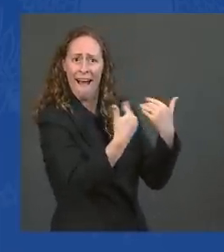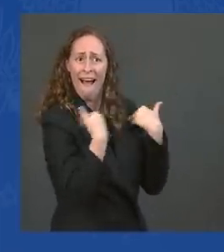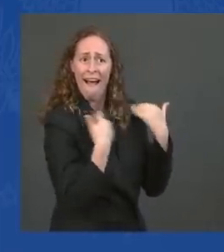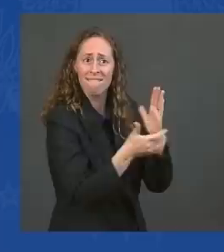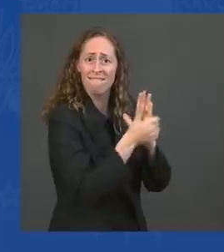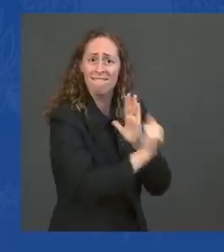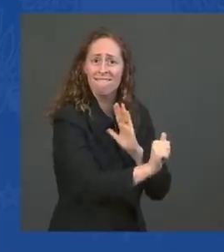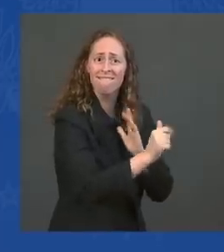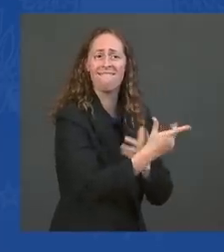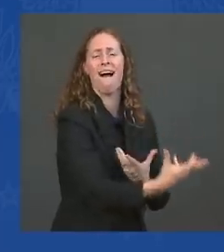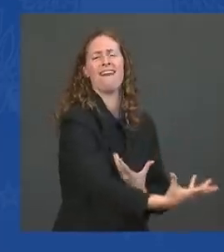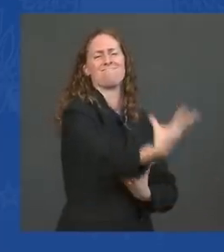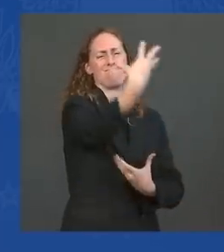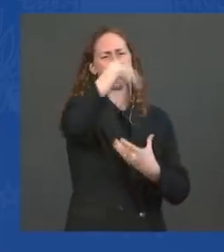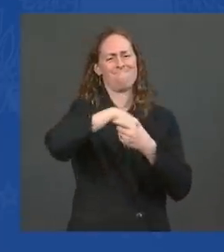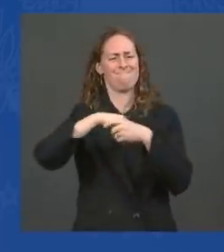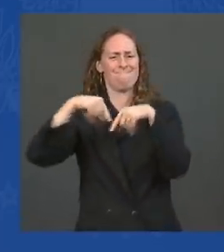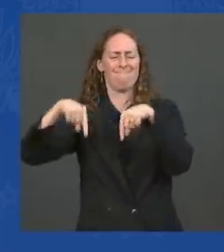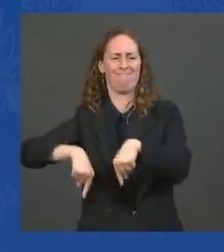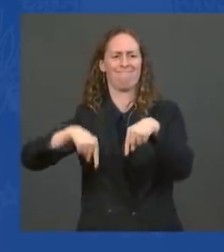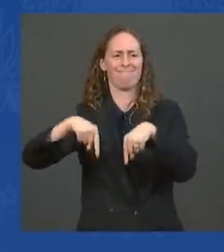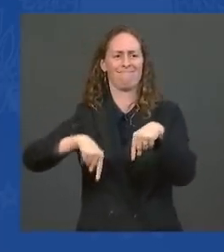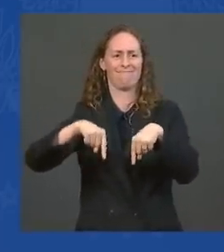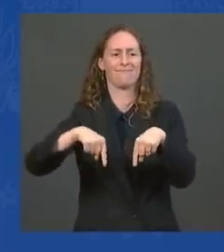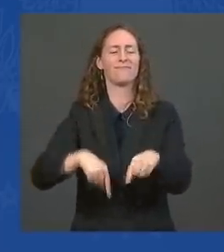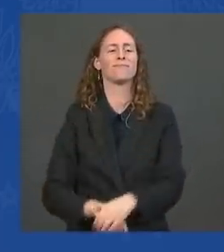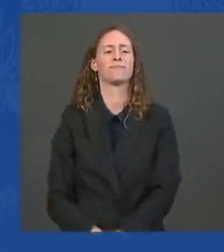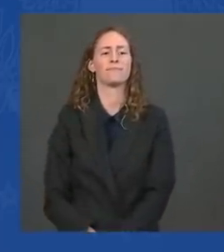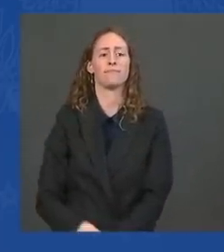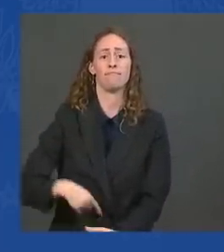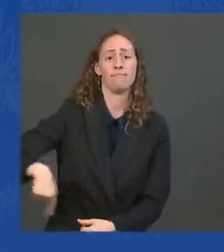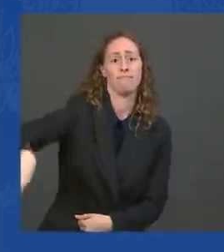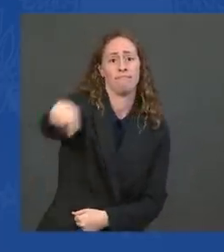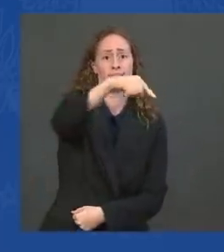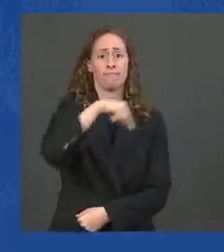first nuclear submarine over 60 years ago;